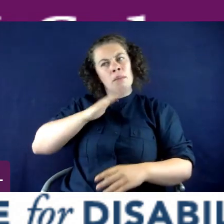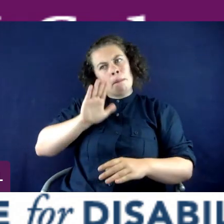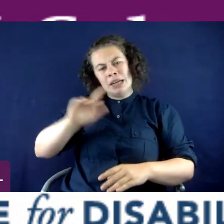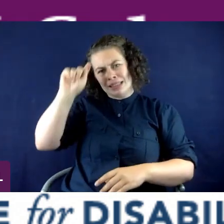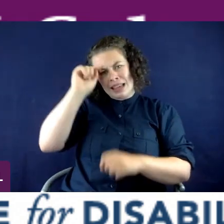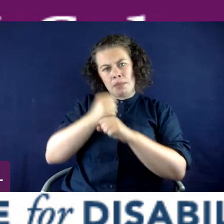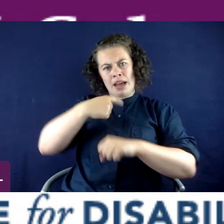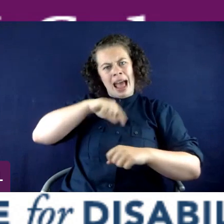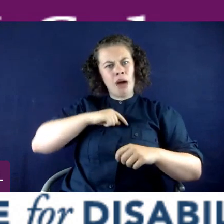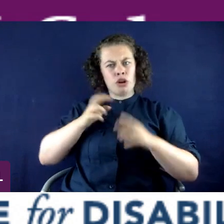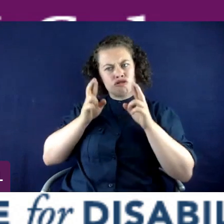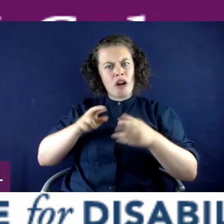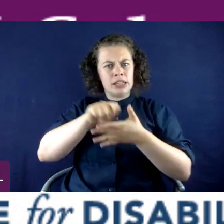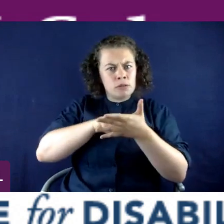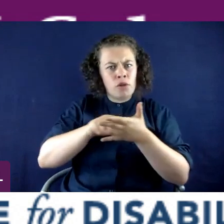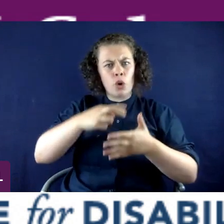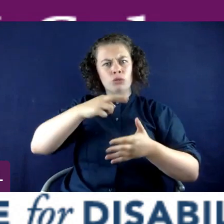We have to think about user frameworks